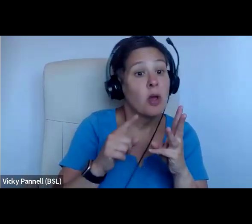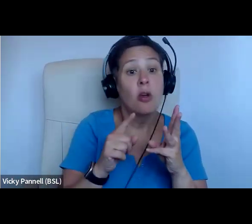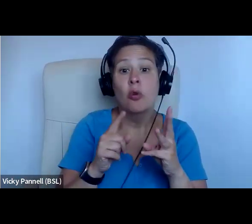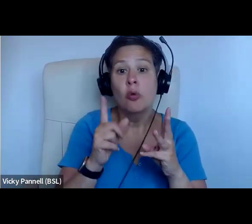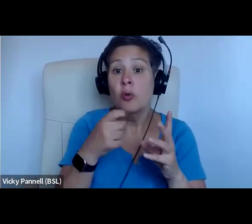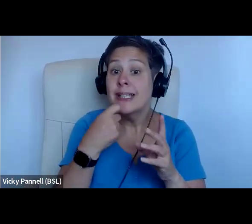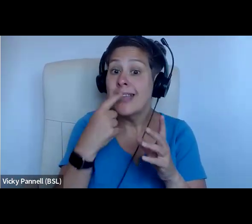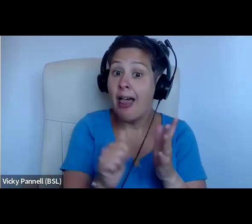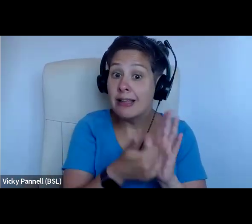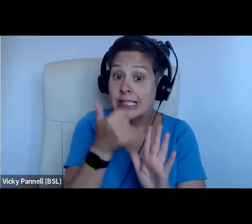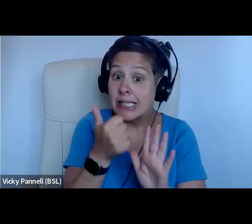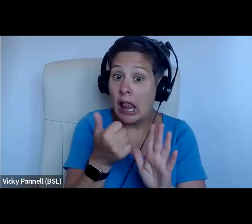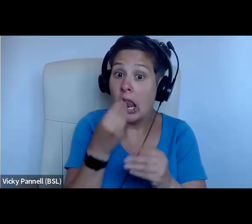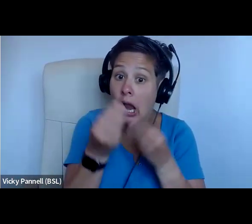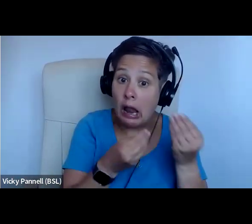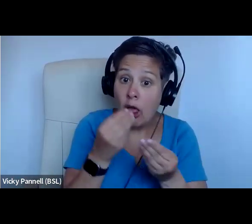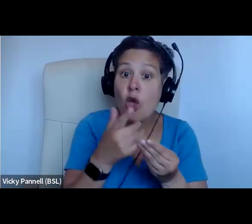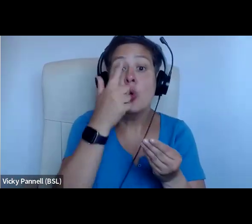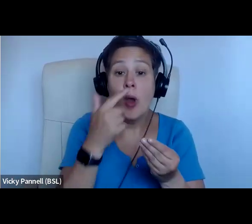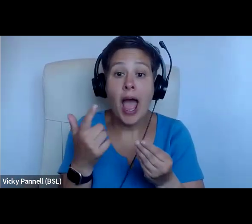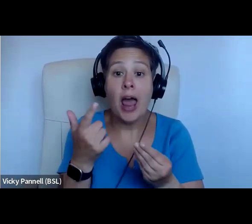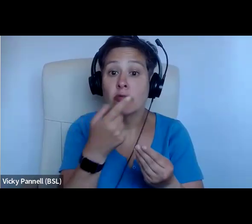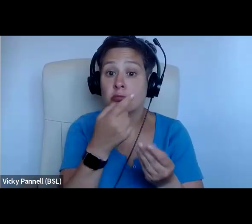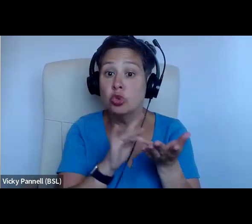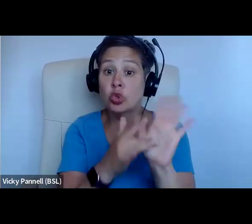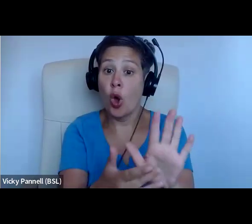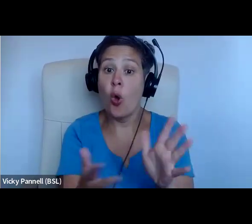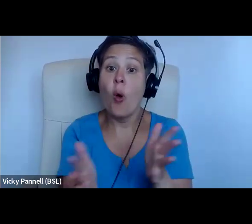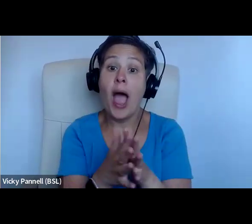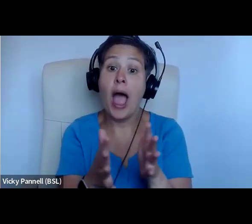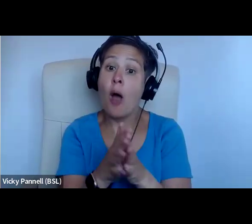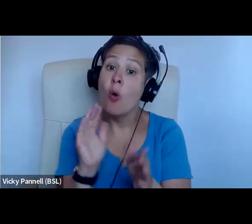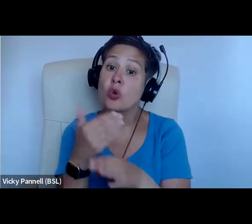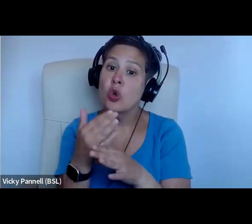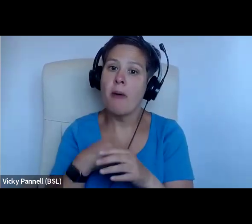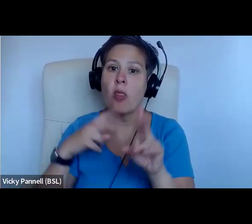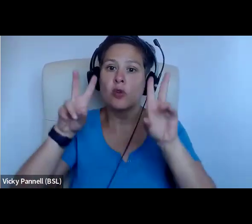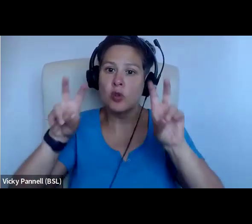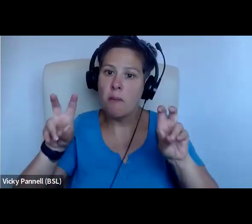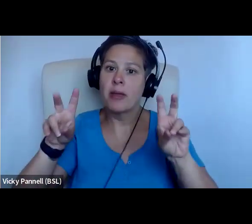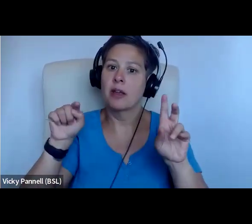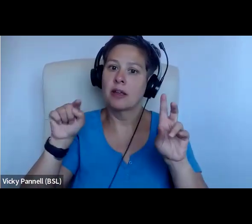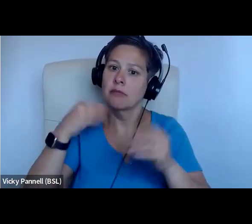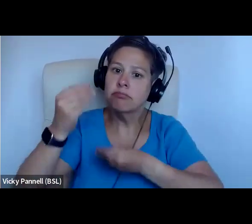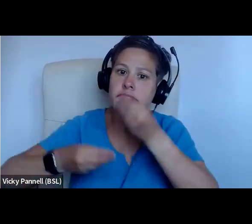express, like, the most wild or out there opinions, but by expressing some point of view